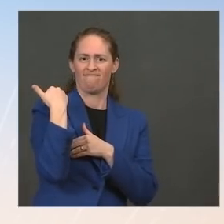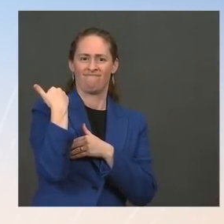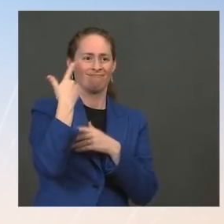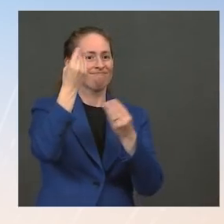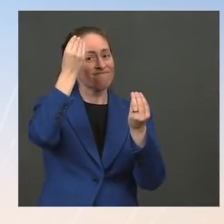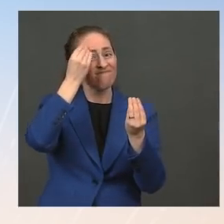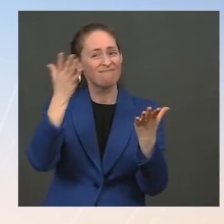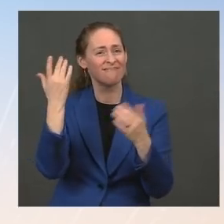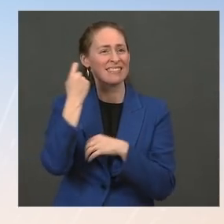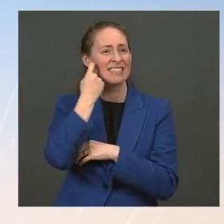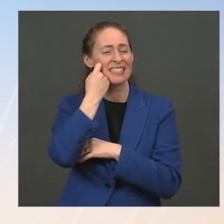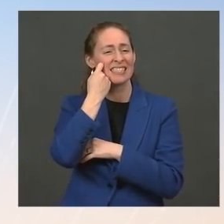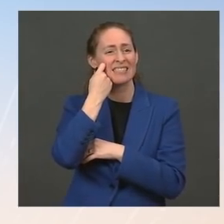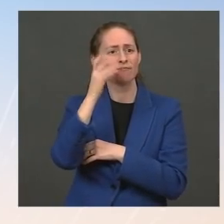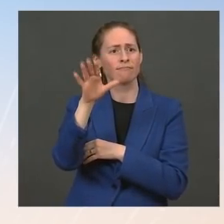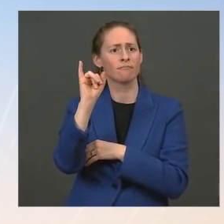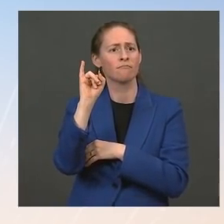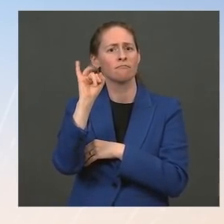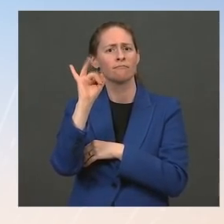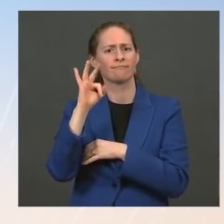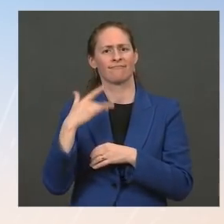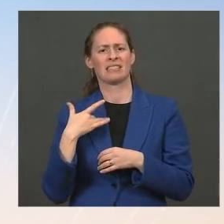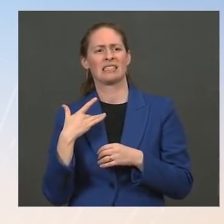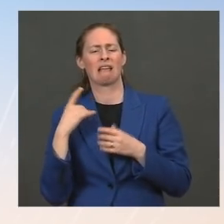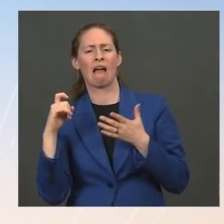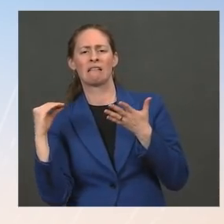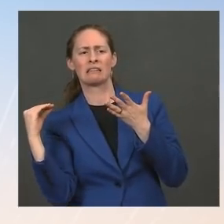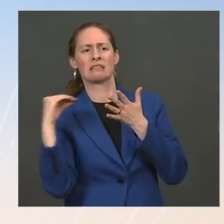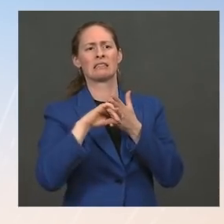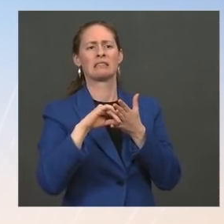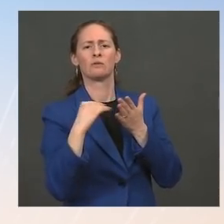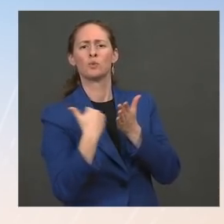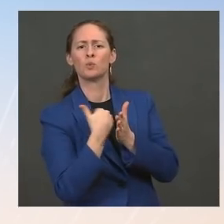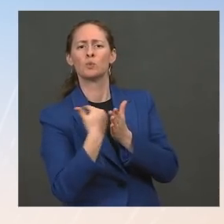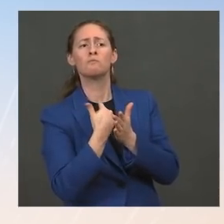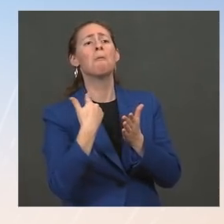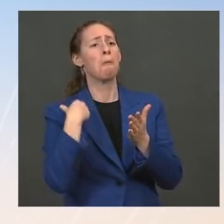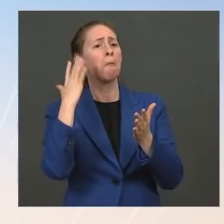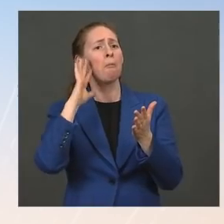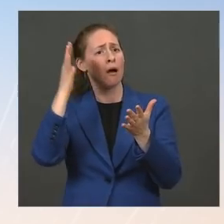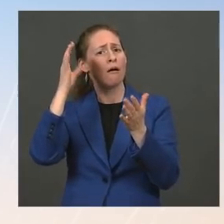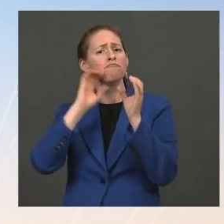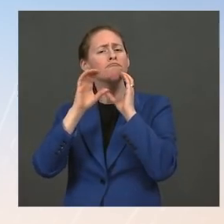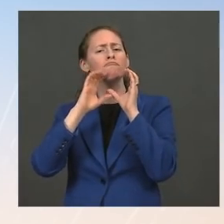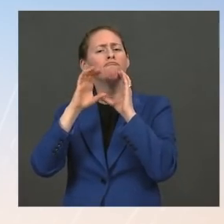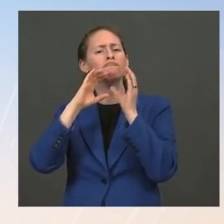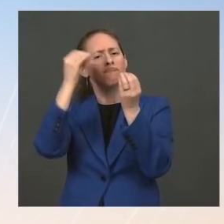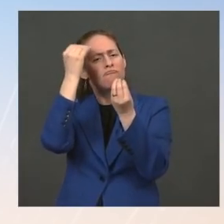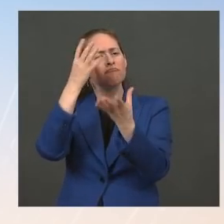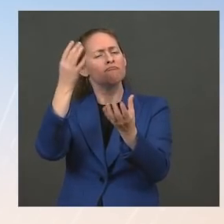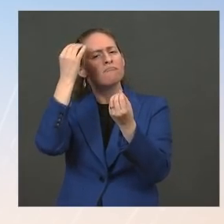So our advice and recommendation continues to be to watch that closely and follow that in order to protect your communities. Go ahead.